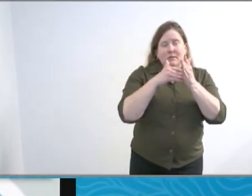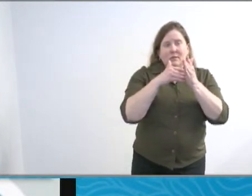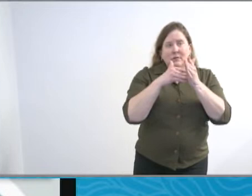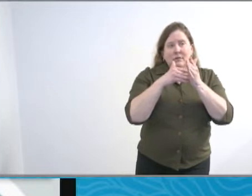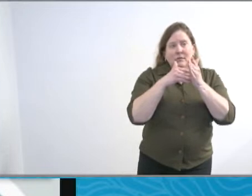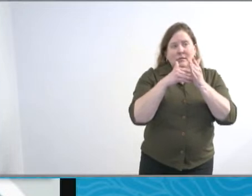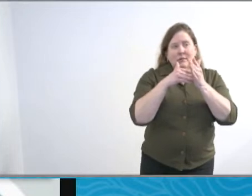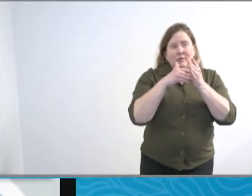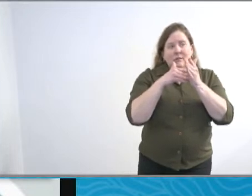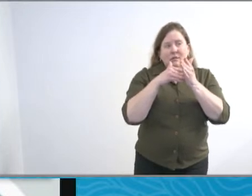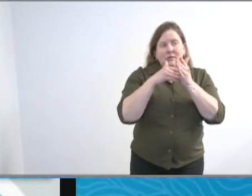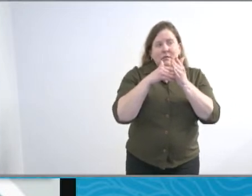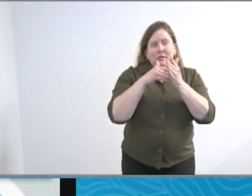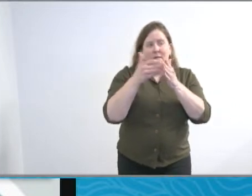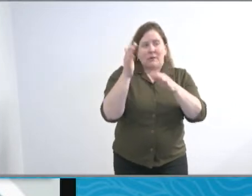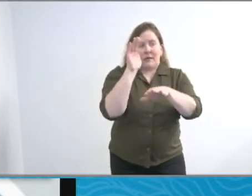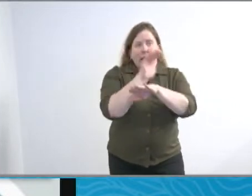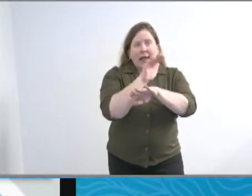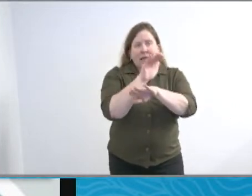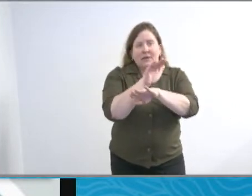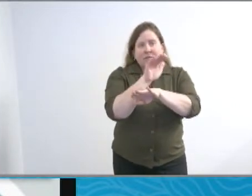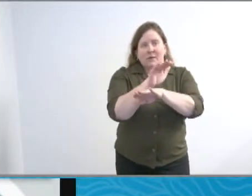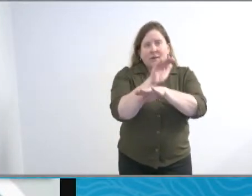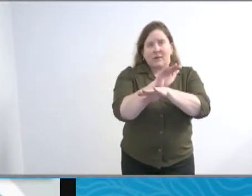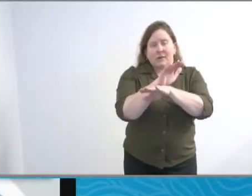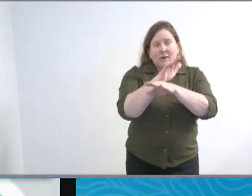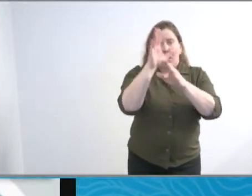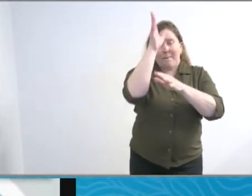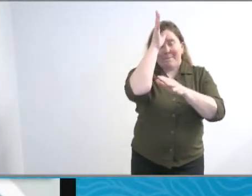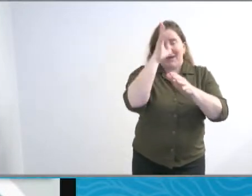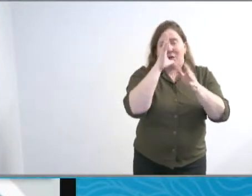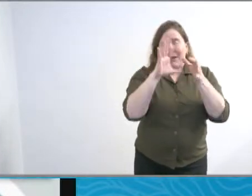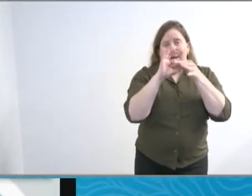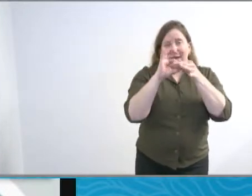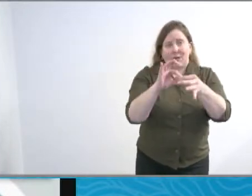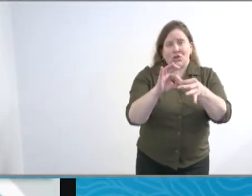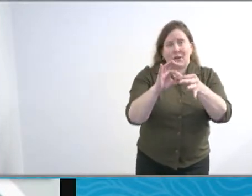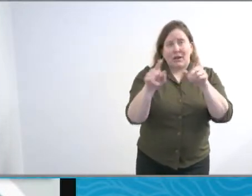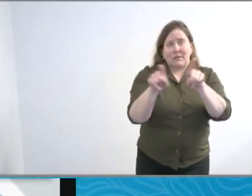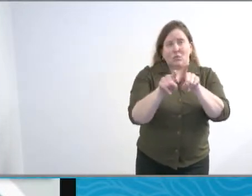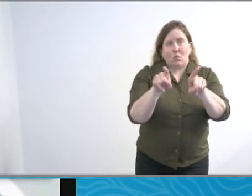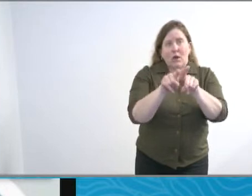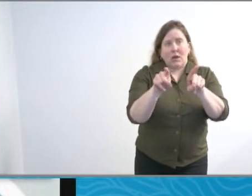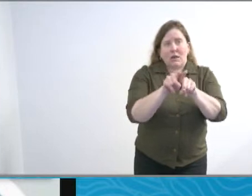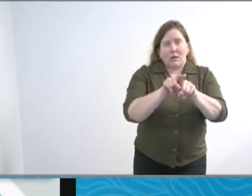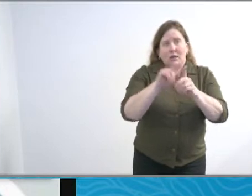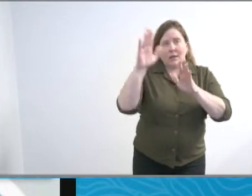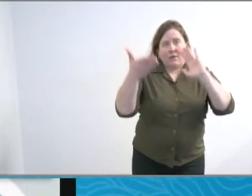And that evening we are having our parent connection as well, and so we would invite you to continue